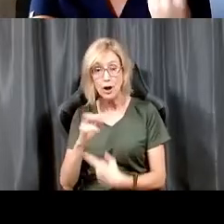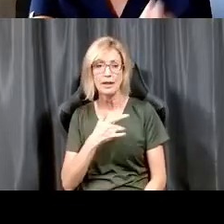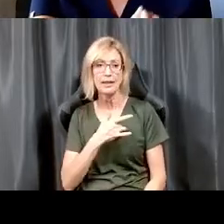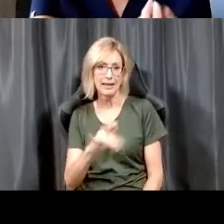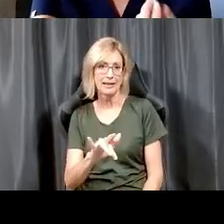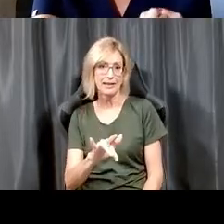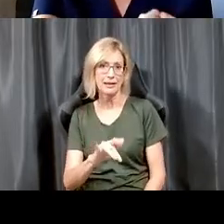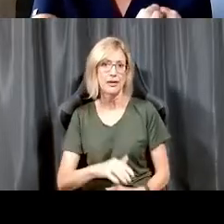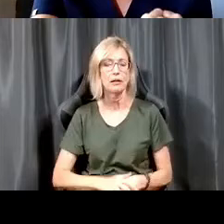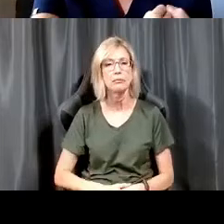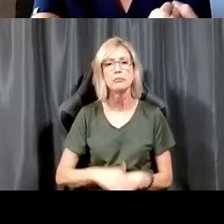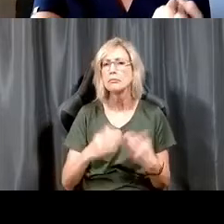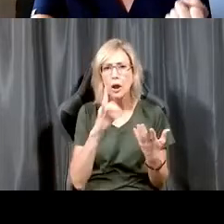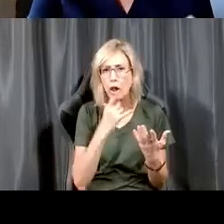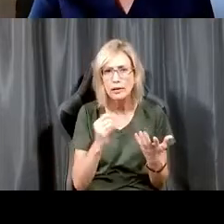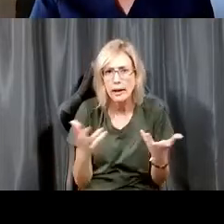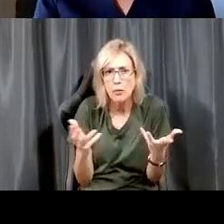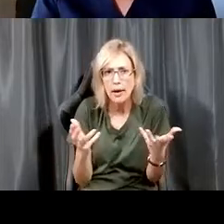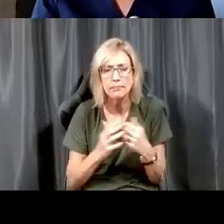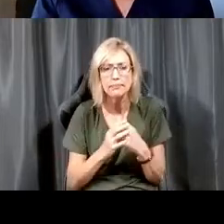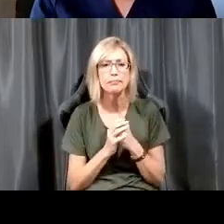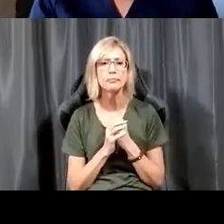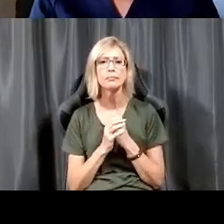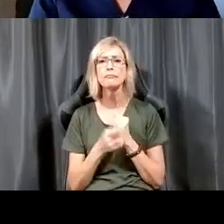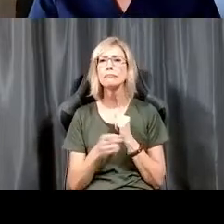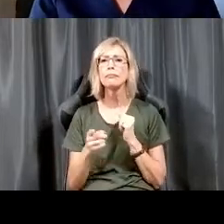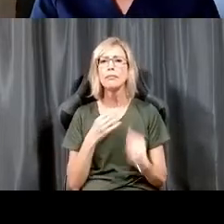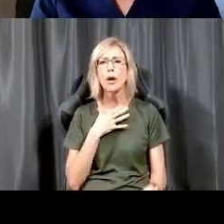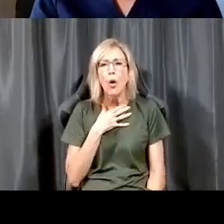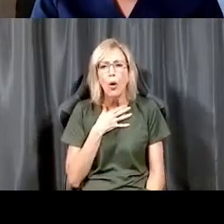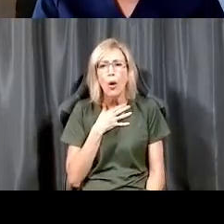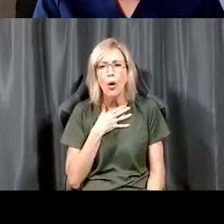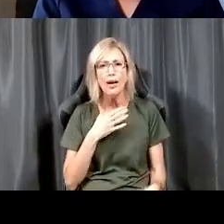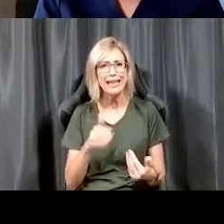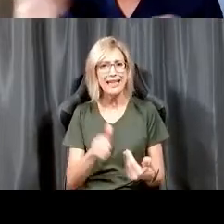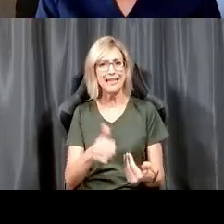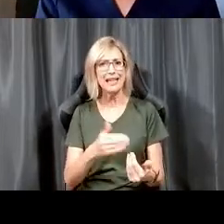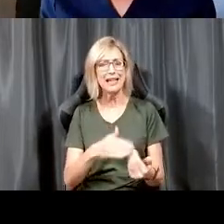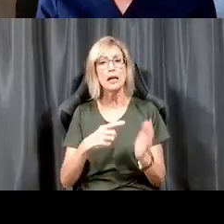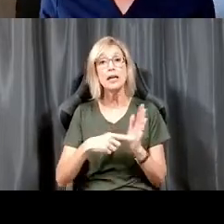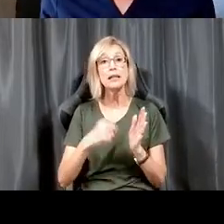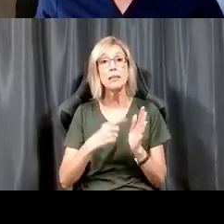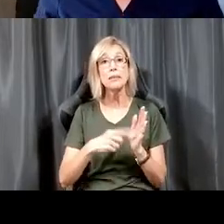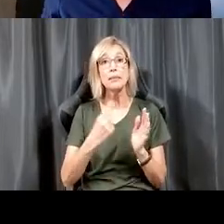What that looks like are kiddos that gag easily. Sometimes just at the thought of a certain food.